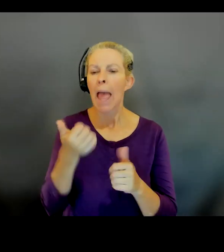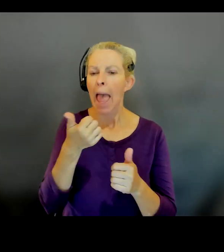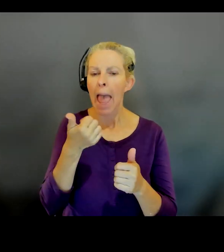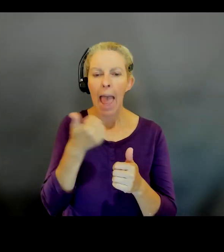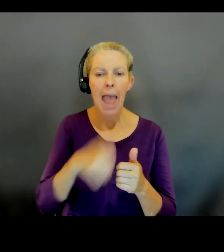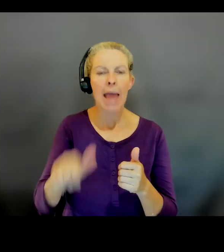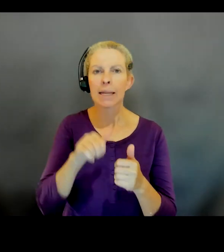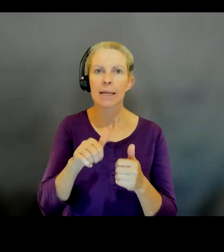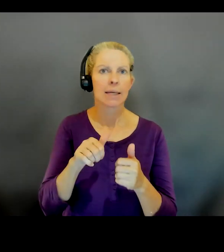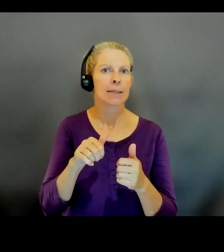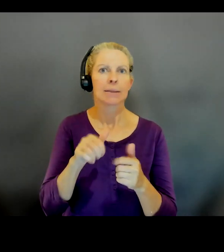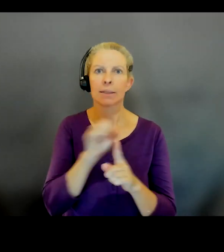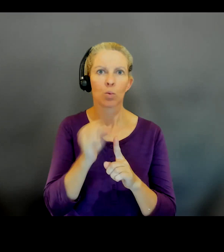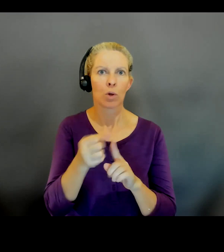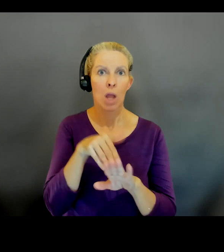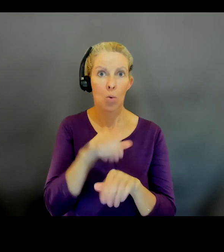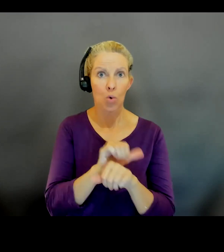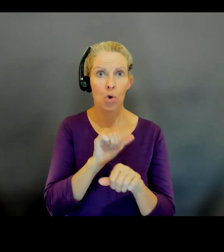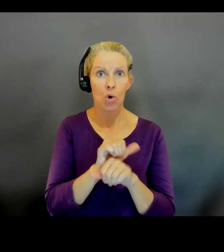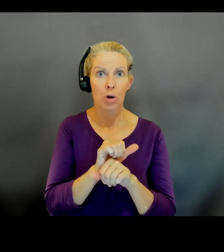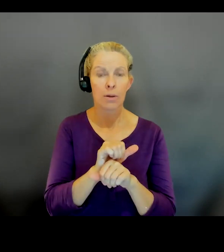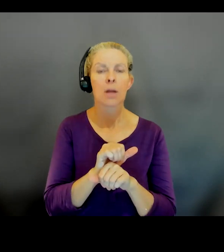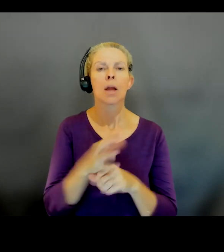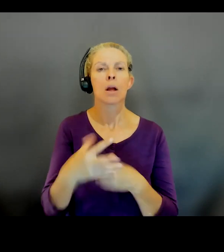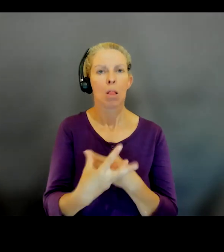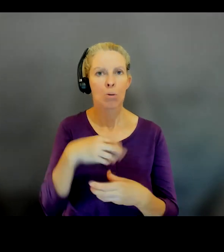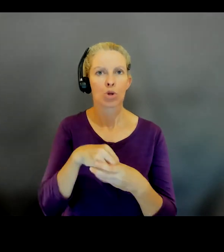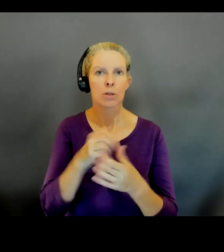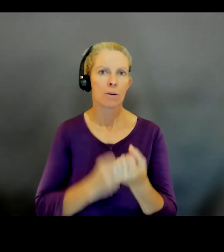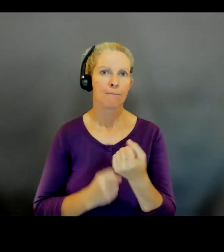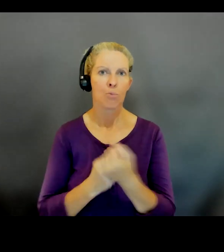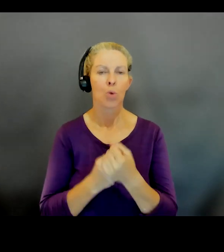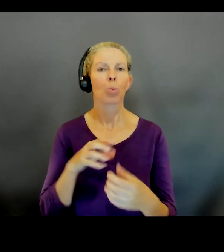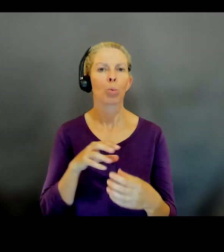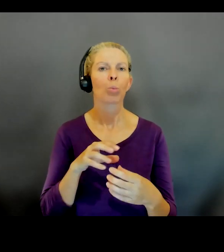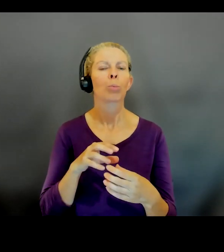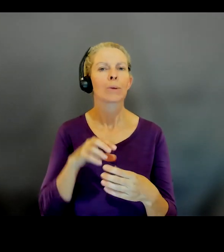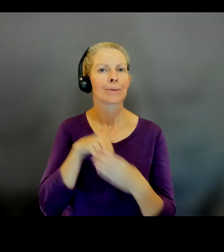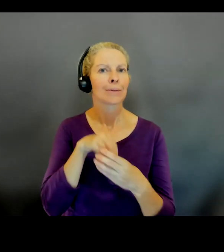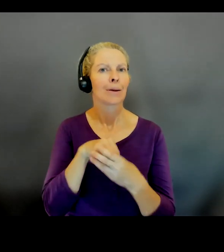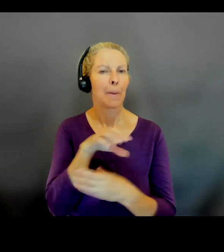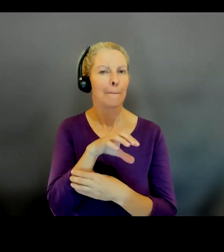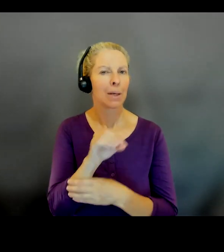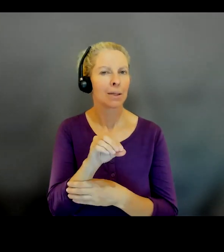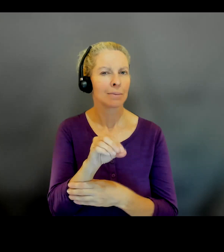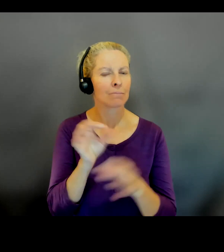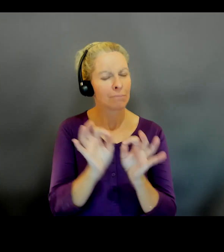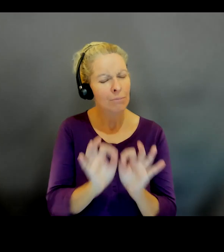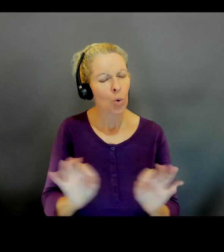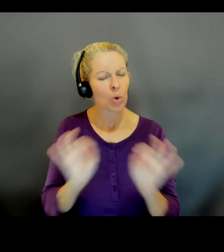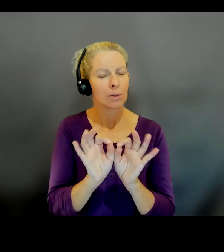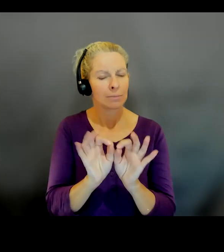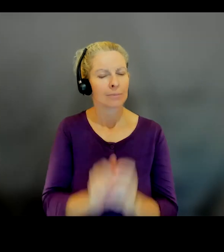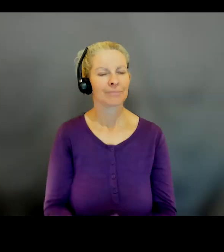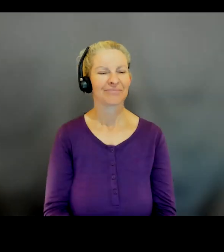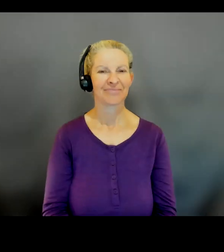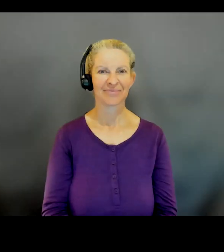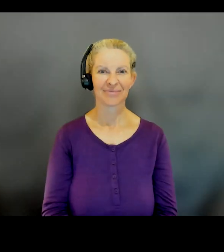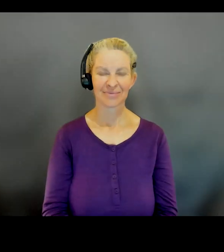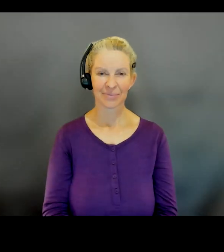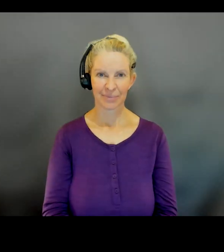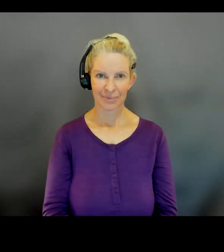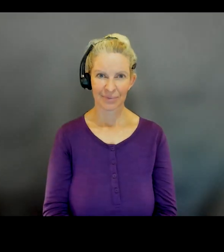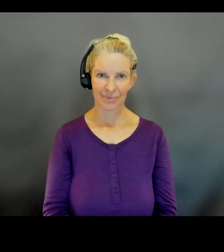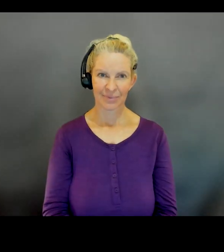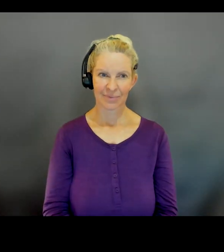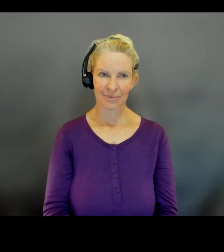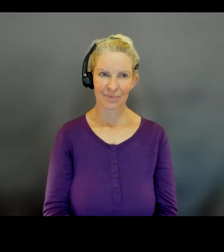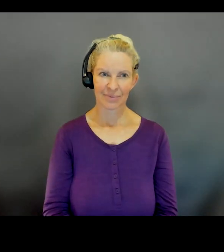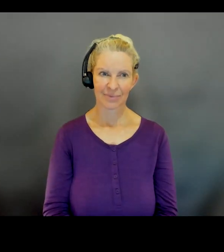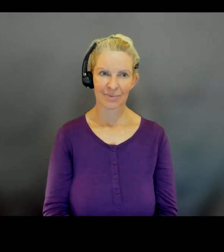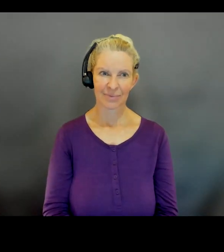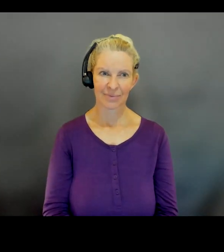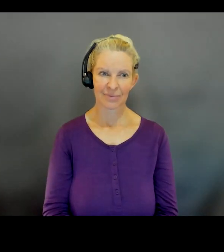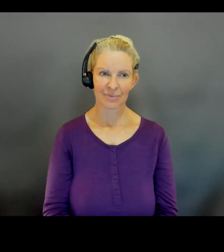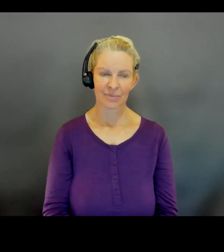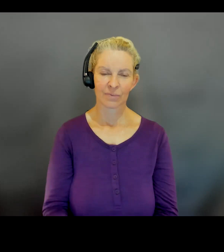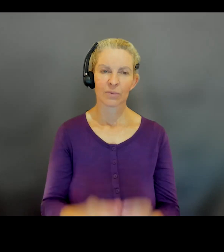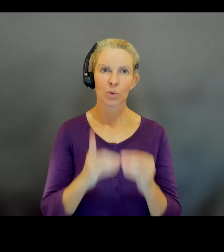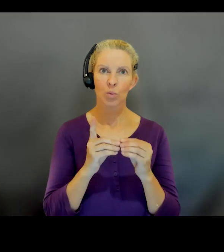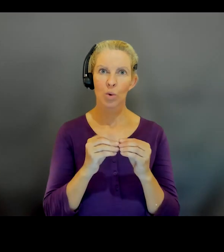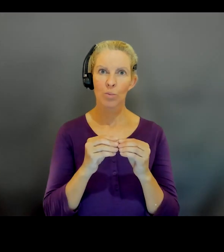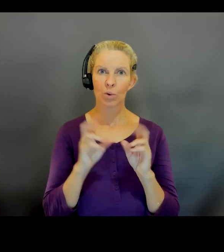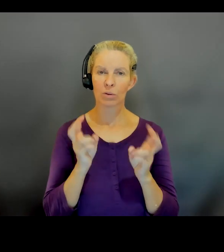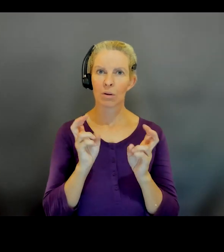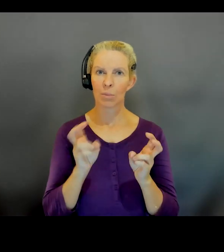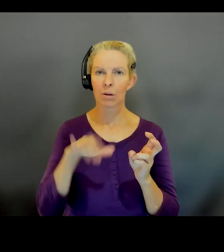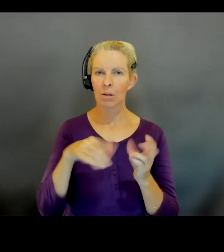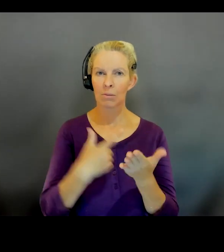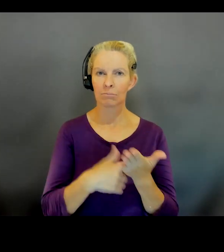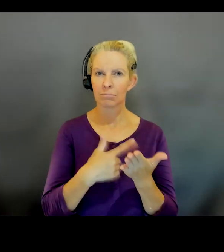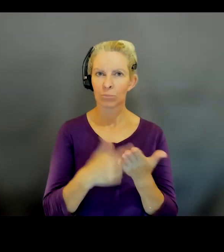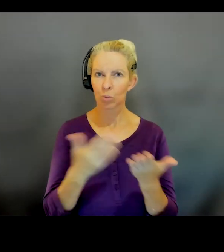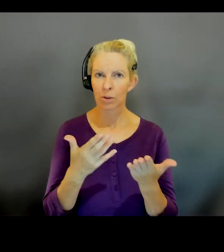are supporting inclusion internally. All right. One thing I didn't talk about, sometimes people